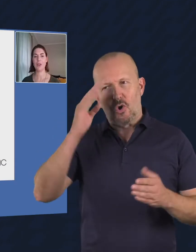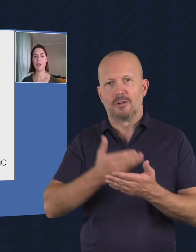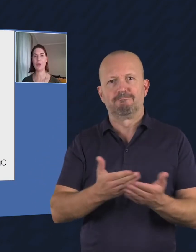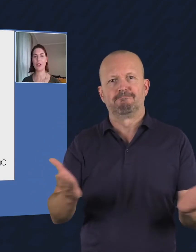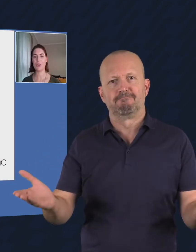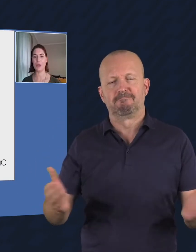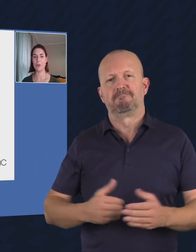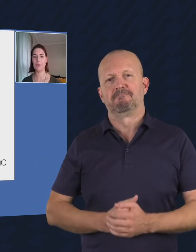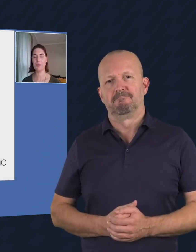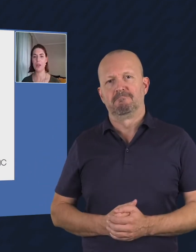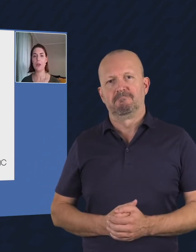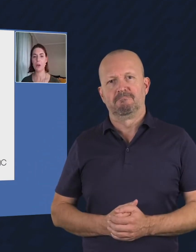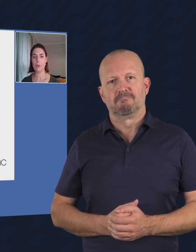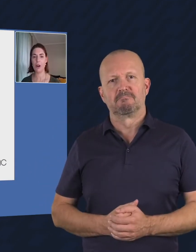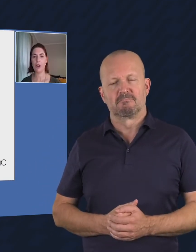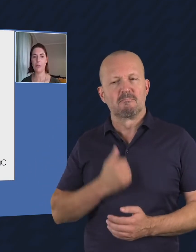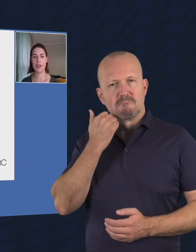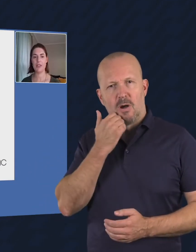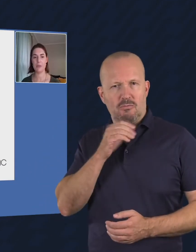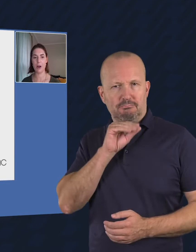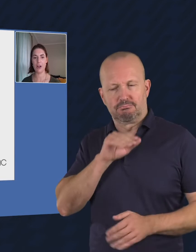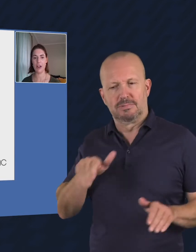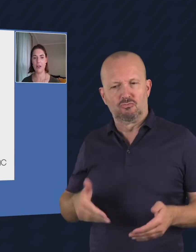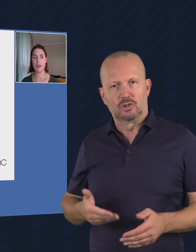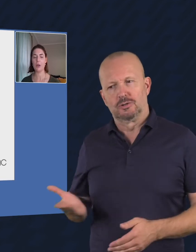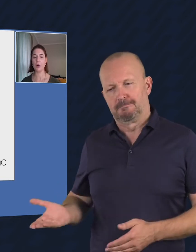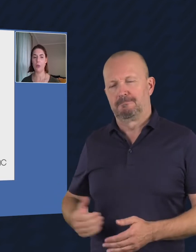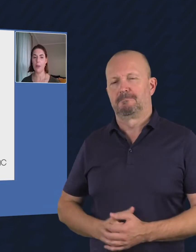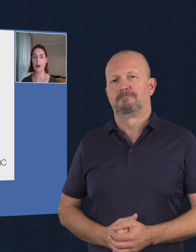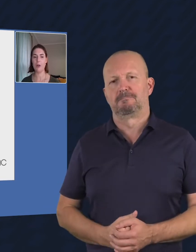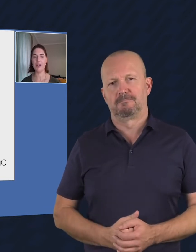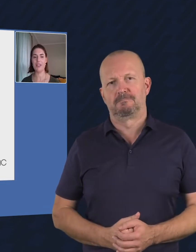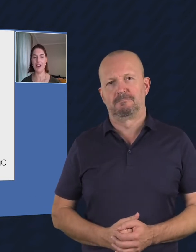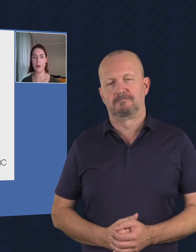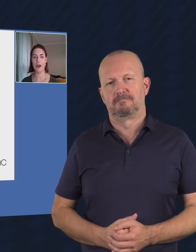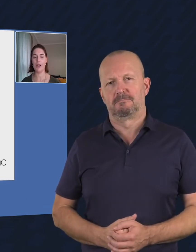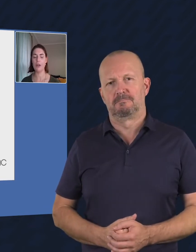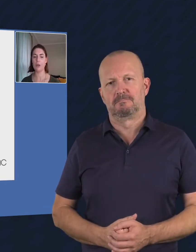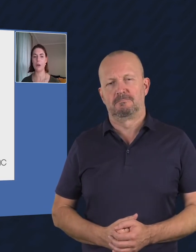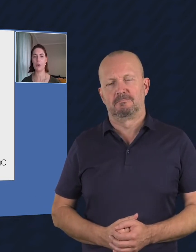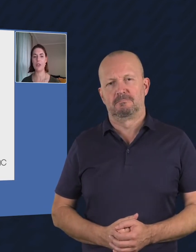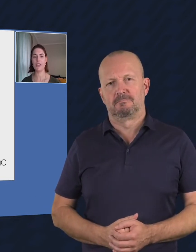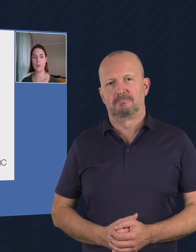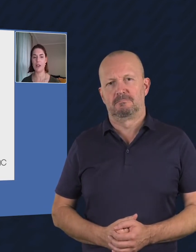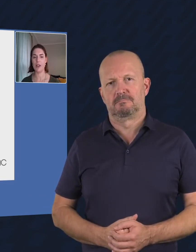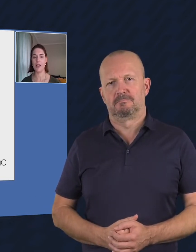Kia ora koutou. Ko Maungahaumi te maunga. Ko Waipawa te awa. Ko Horouta te waka.